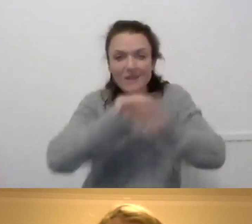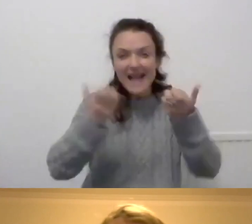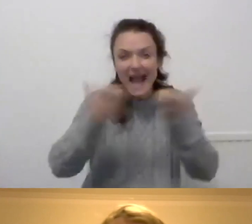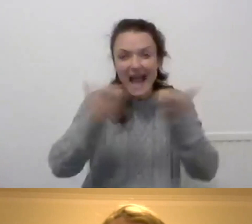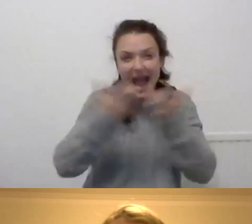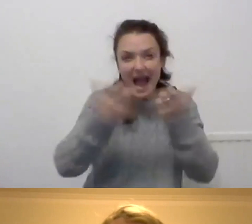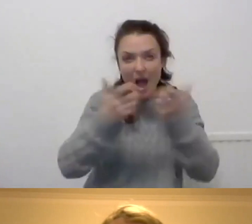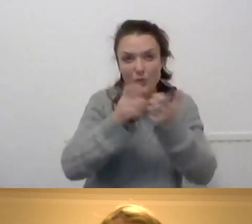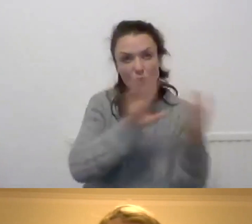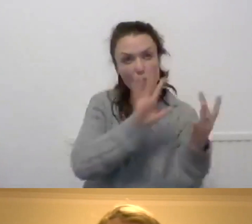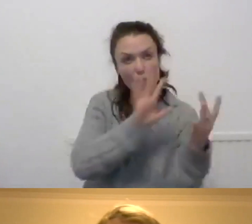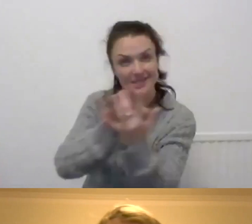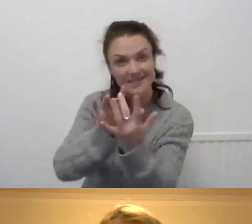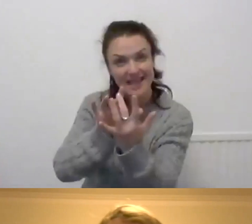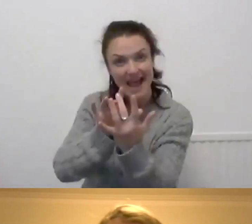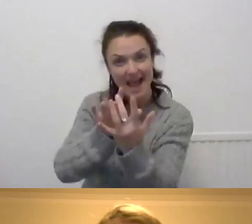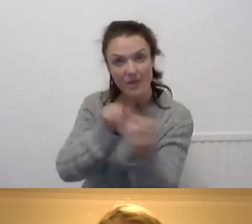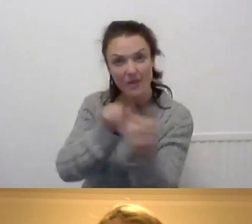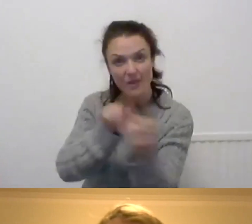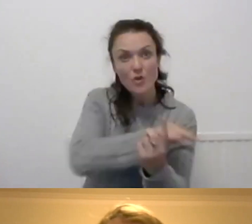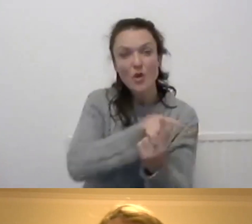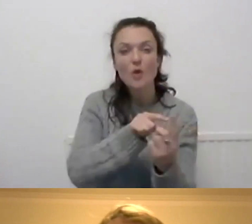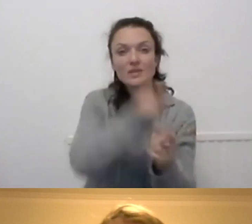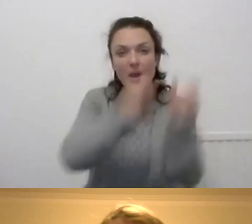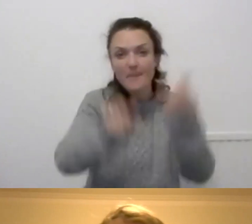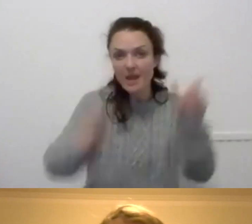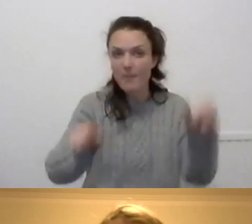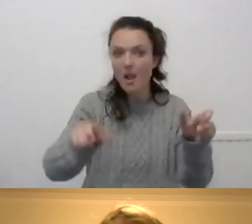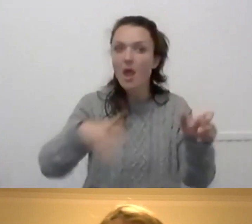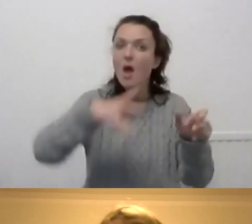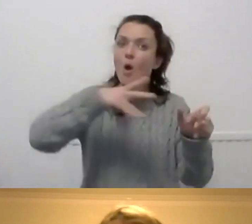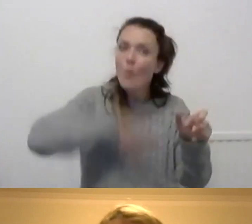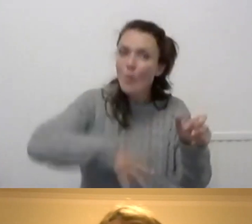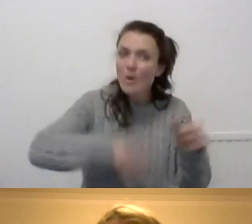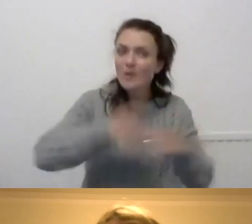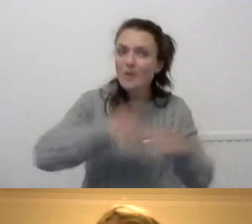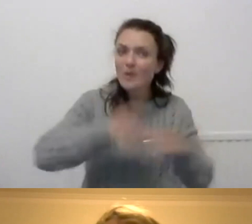go to get the vaccine, we want to make it as easy as possible, not as difficult as possible. So the